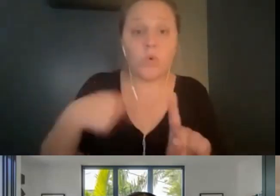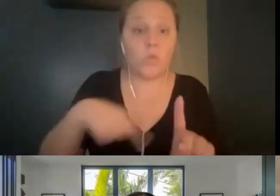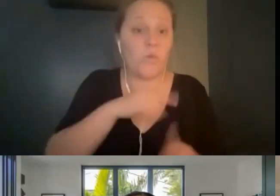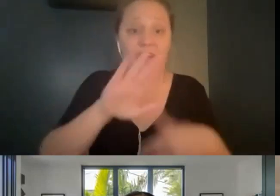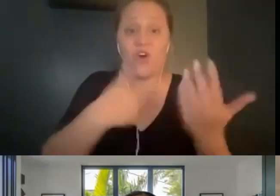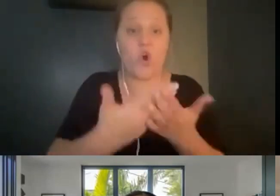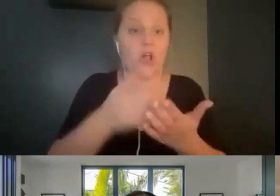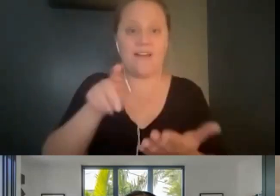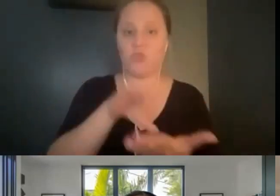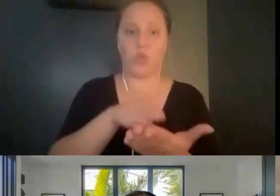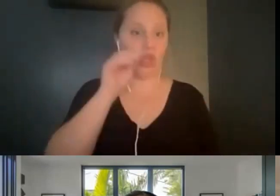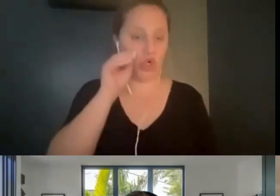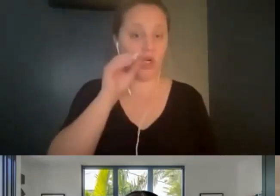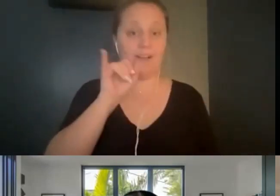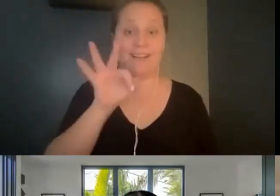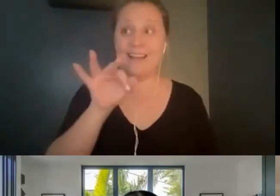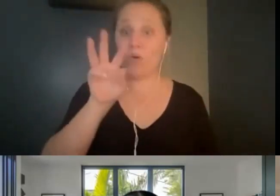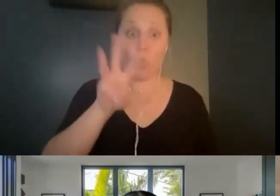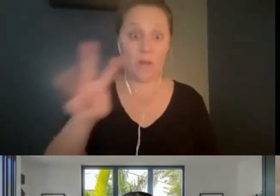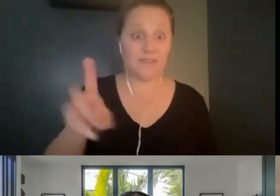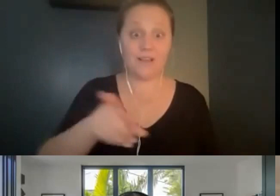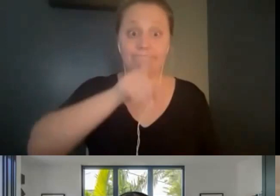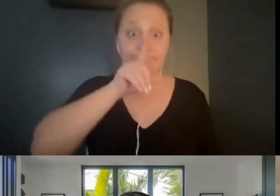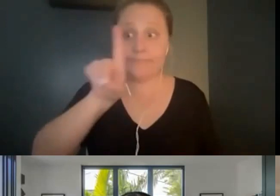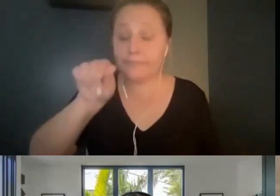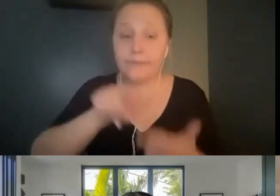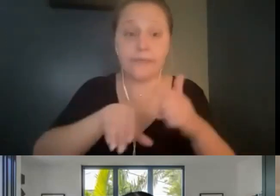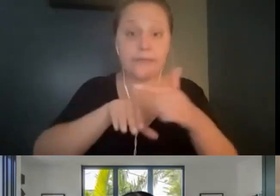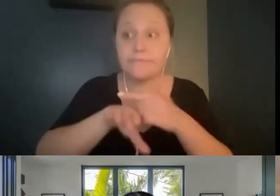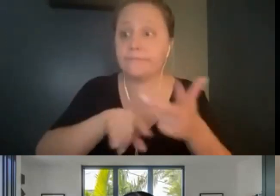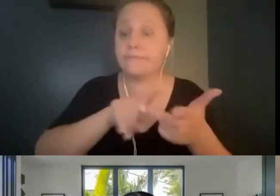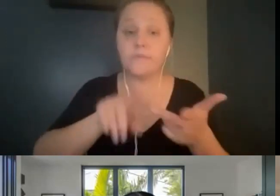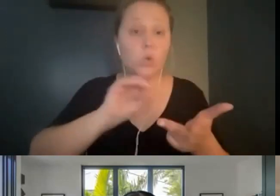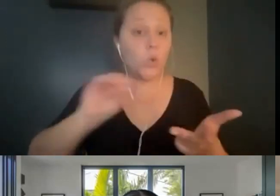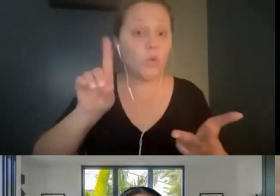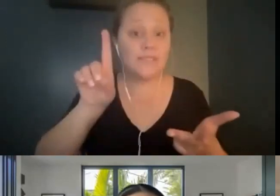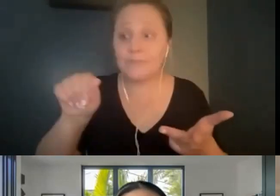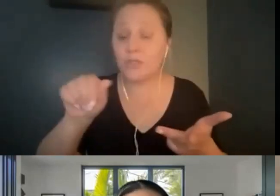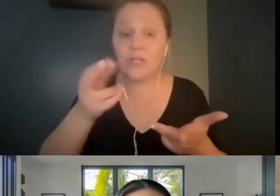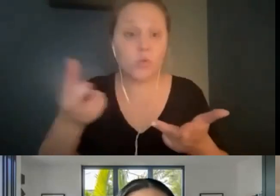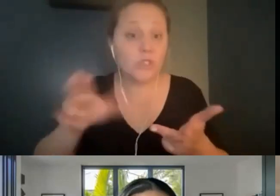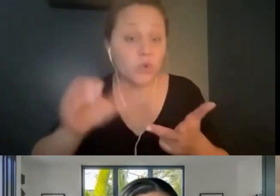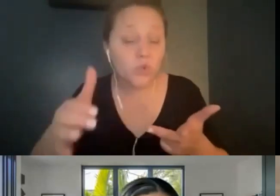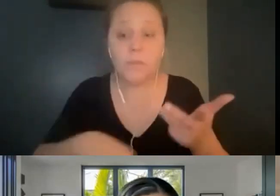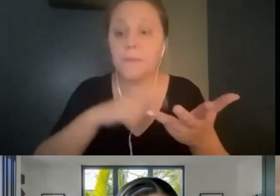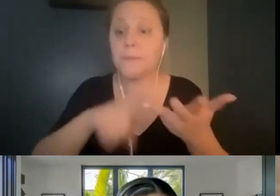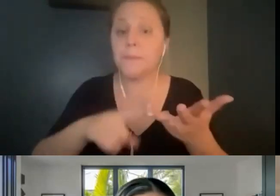they don't have the words accessibility or disability on their website. If they don't have a disability resource group. If they can't have captions or sign